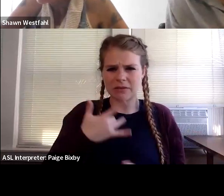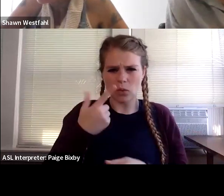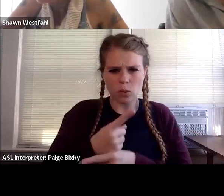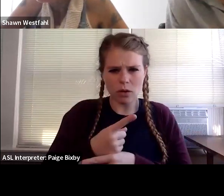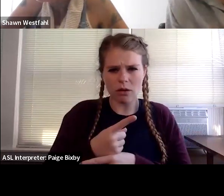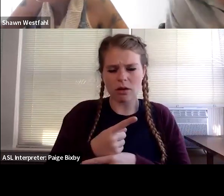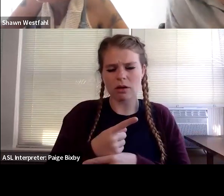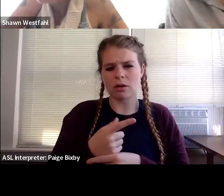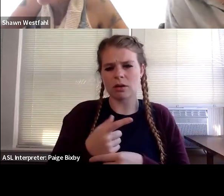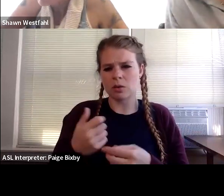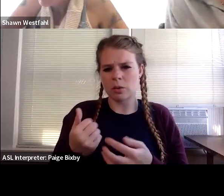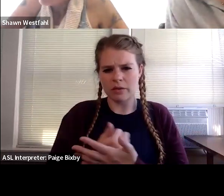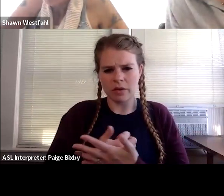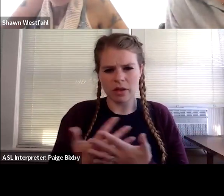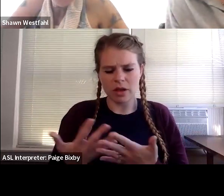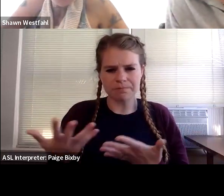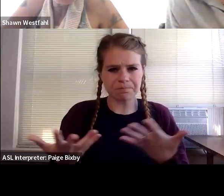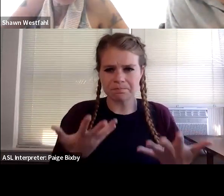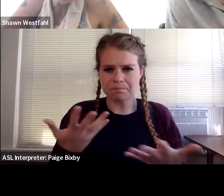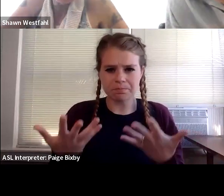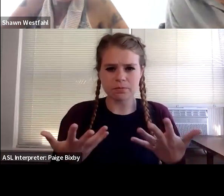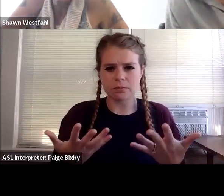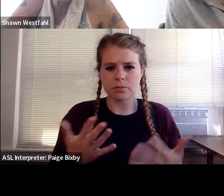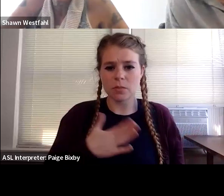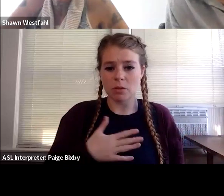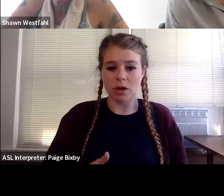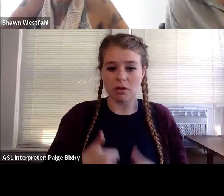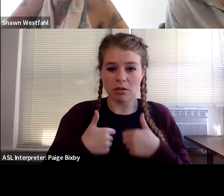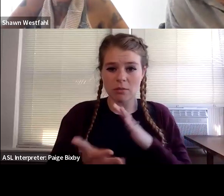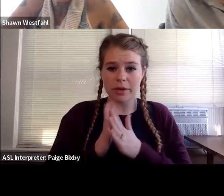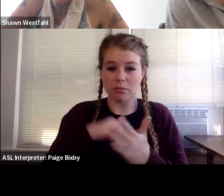And then my leg got really bad, and I went to the hospital